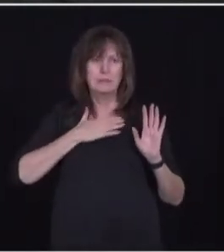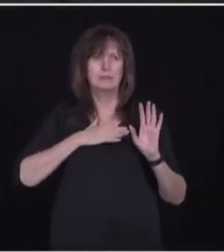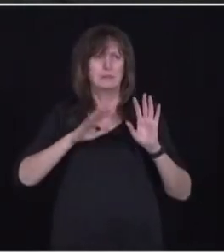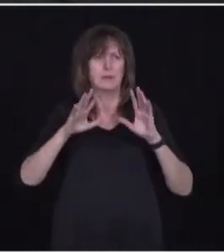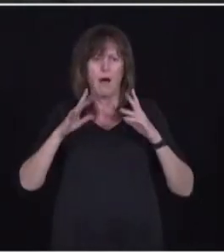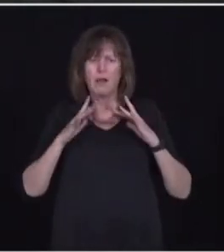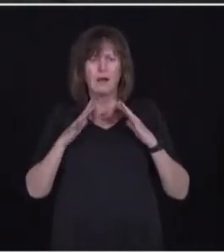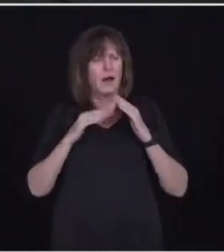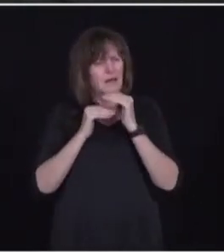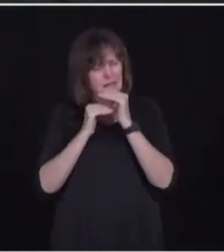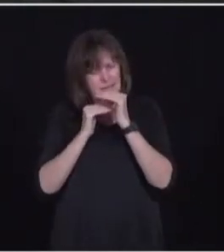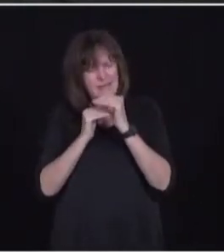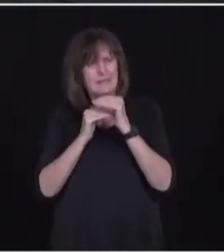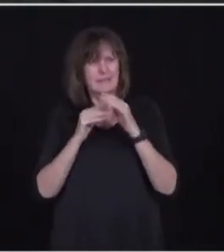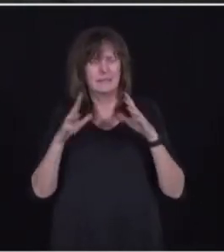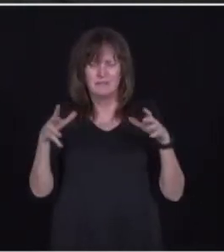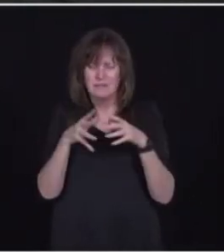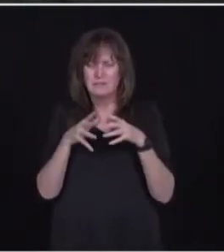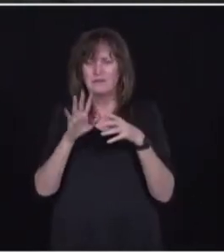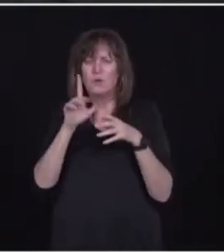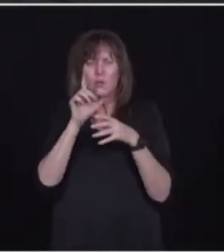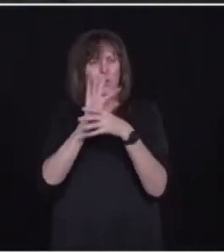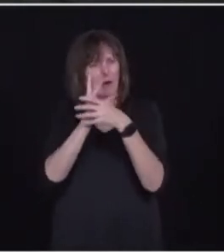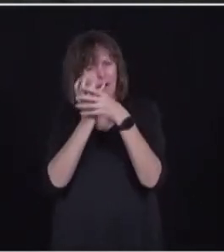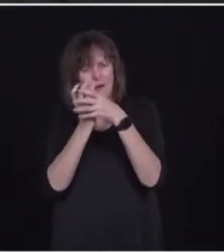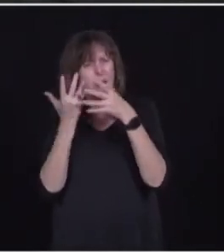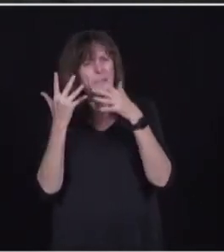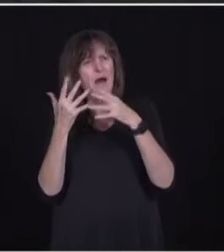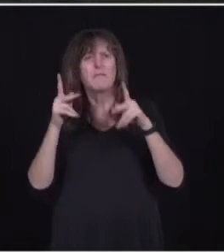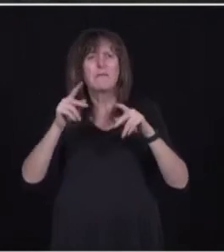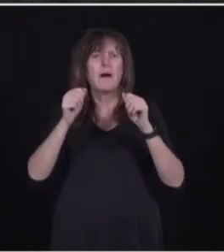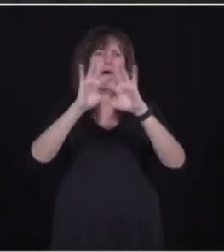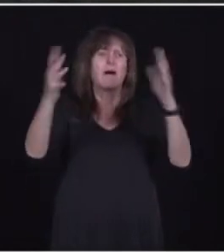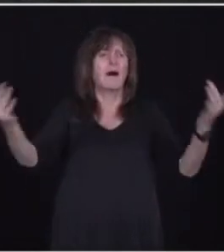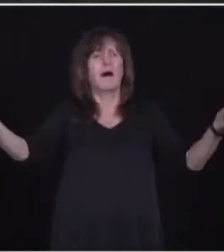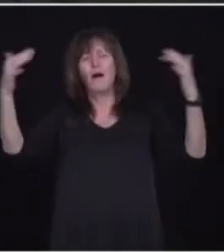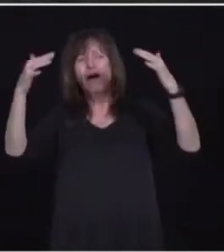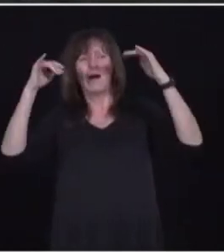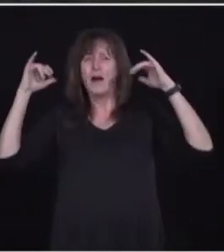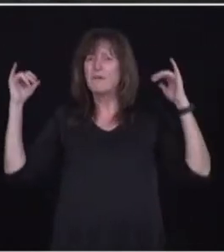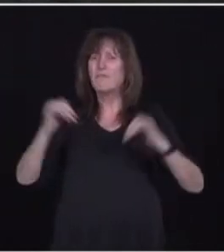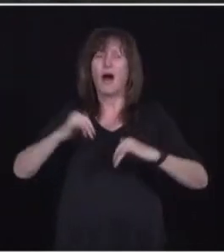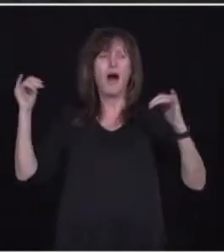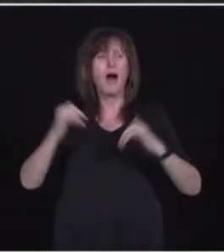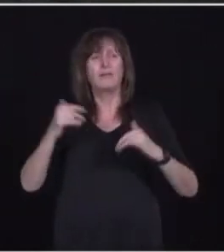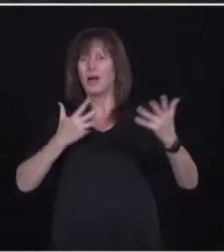may see it as a situation that you don't need to take care anymore. You really, really do.